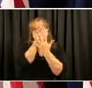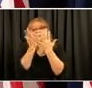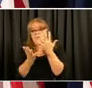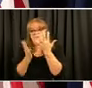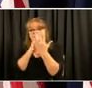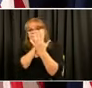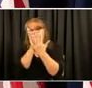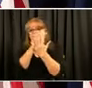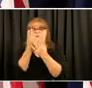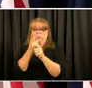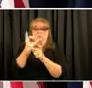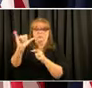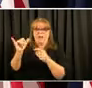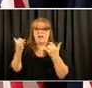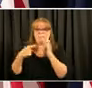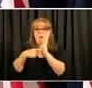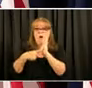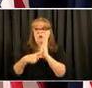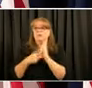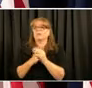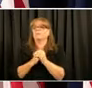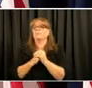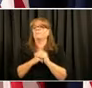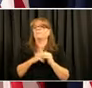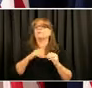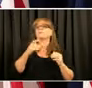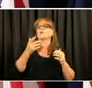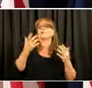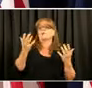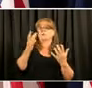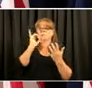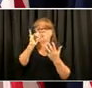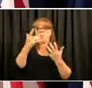the dial it's very important uh maximizing transparency it's not some mystery thing